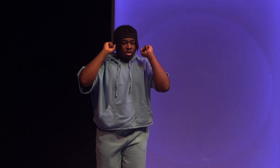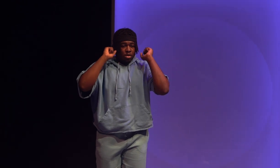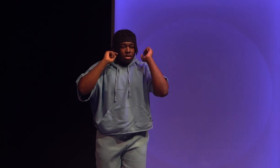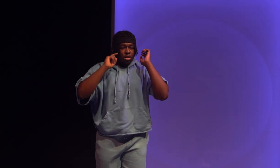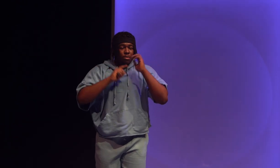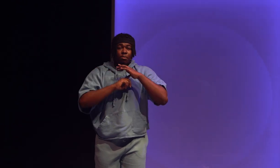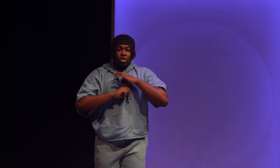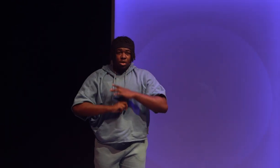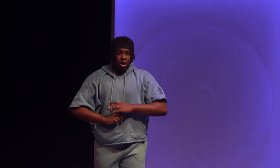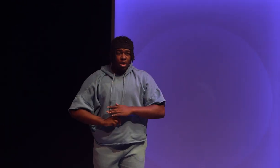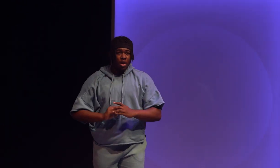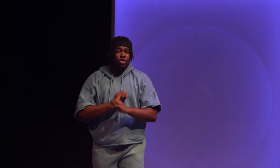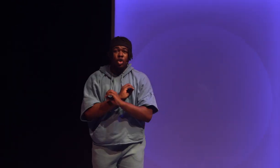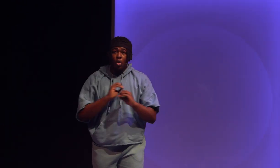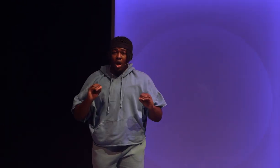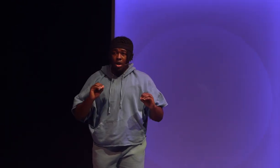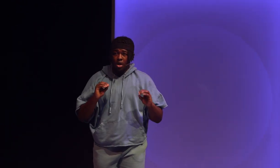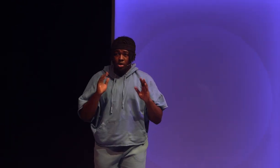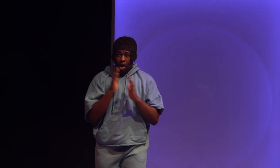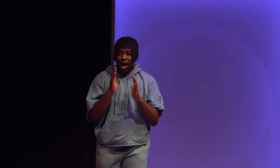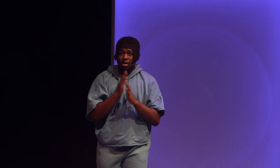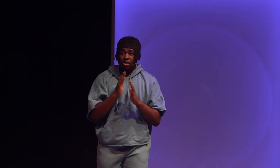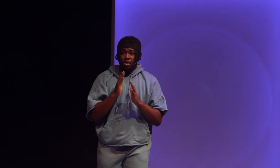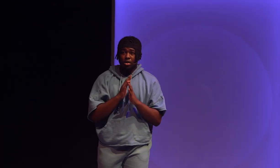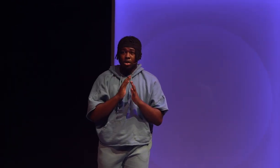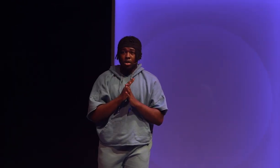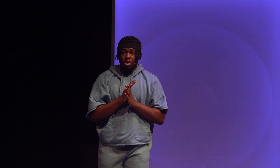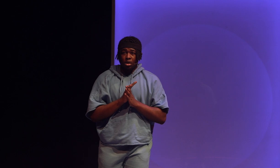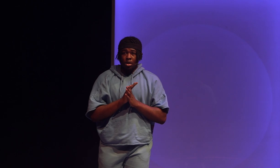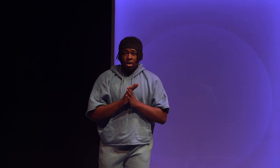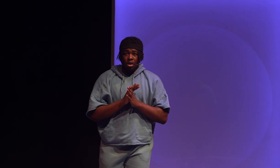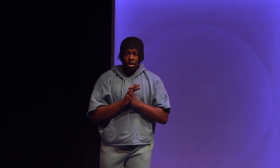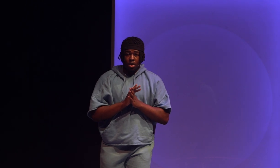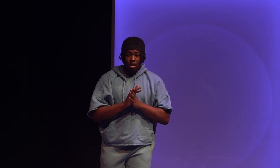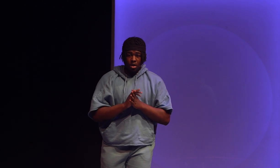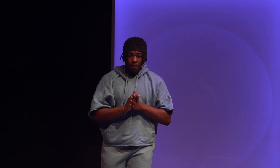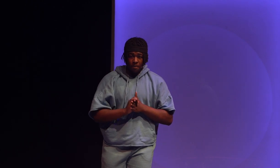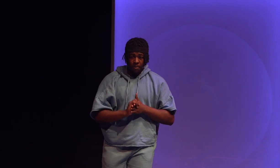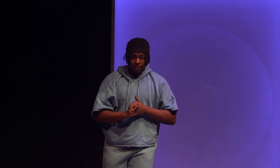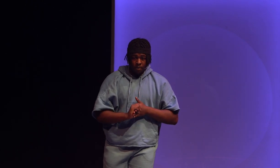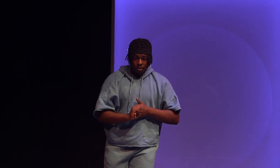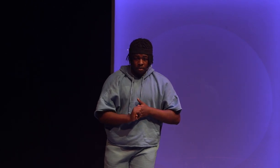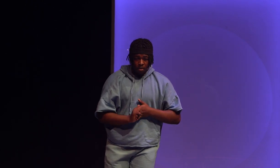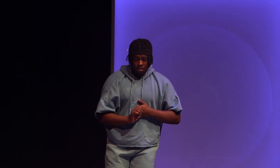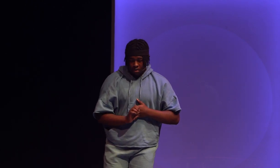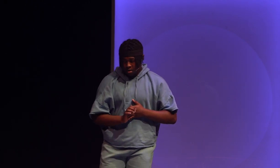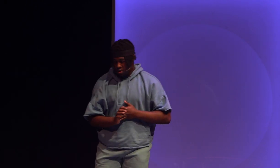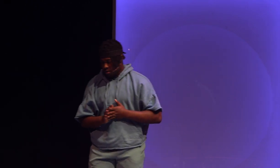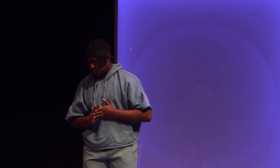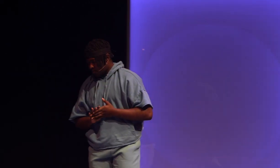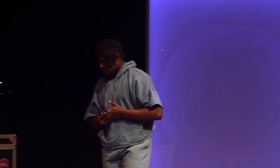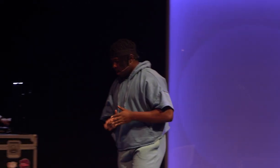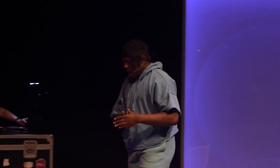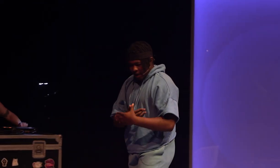My monster has nowhere to hide.